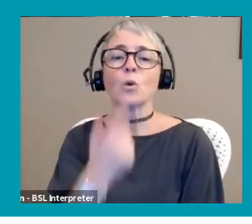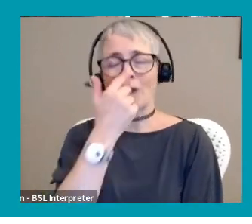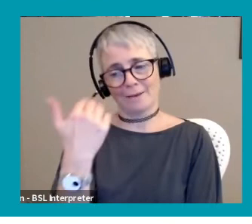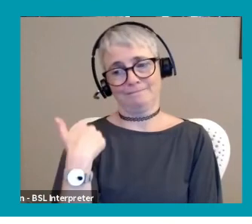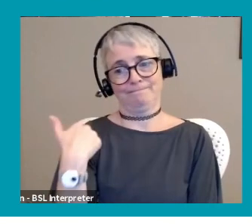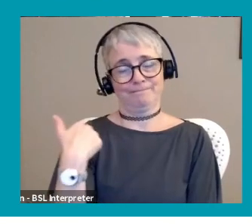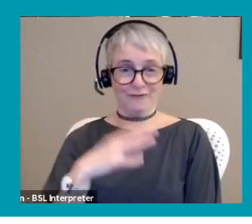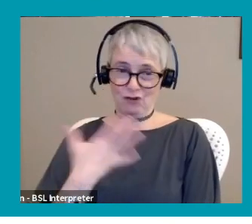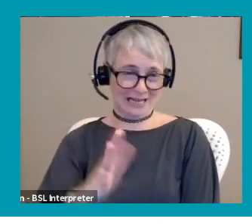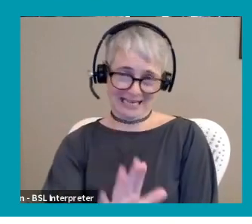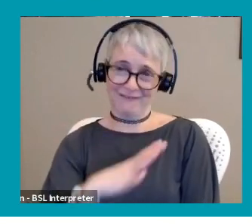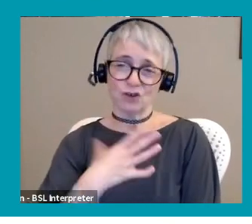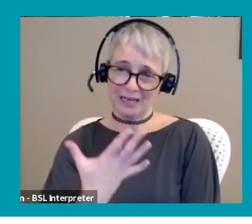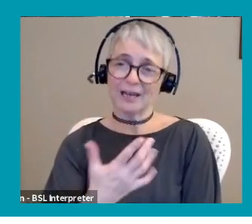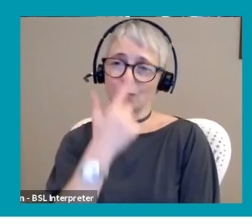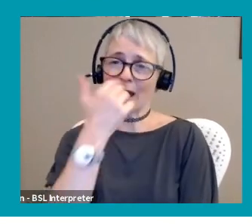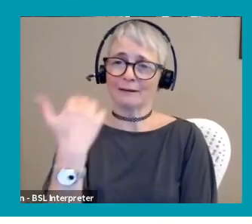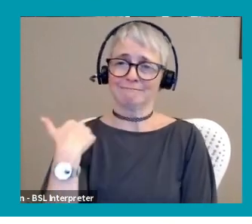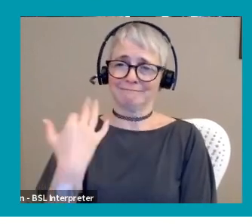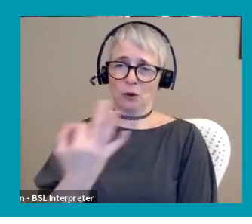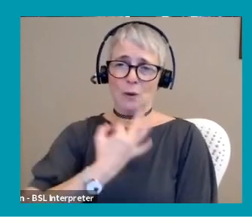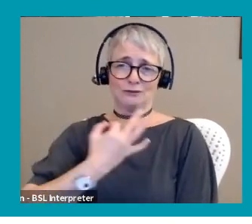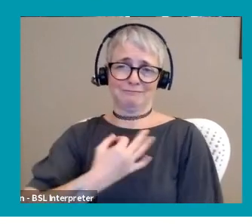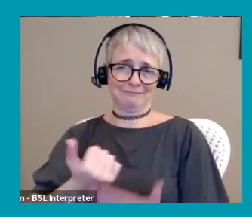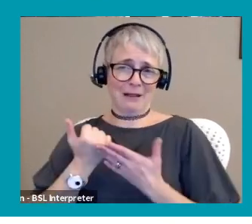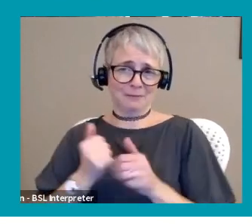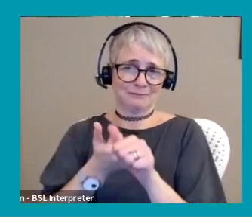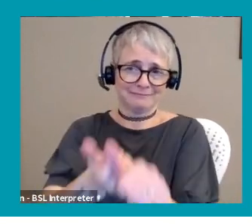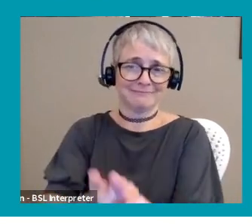you anything at any point We don't charge you for the service, so to candidates that is always free.